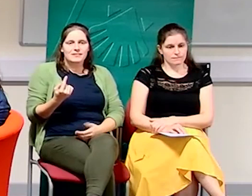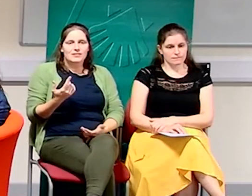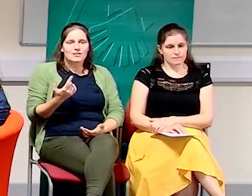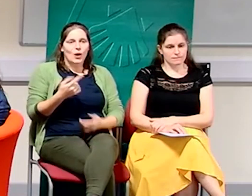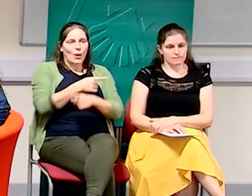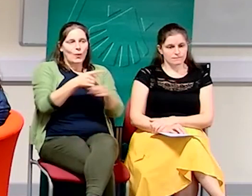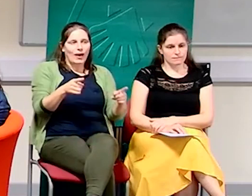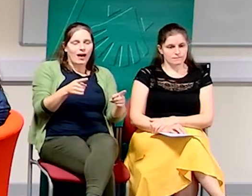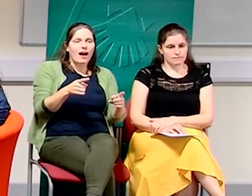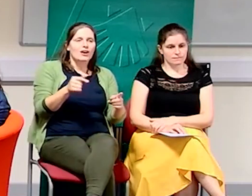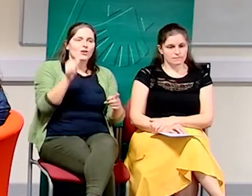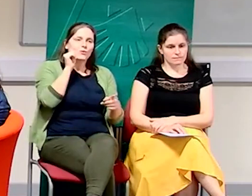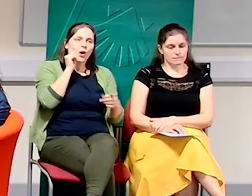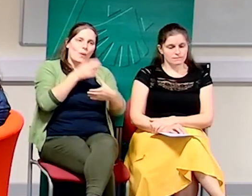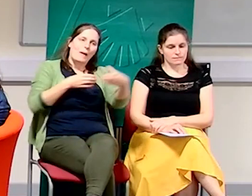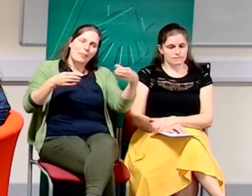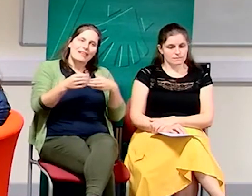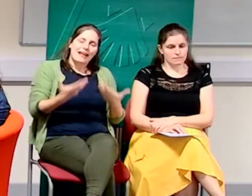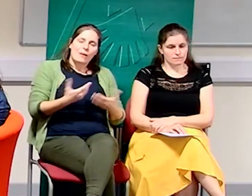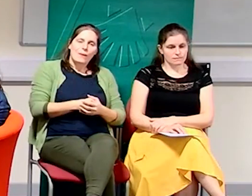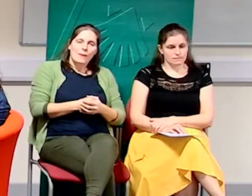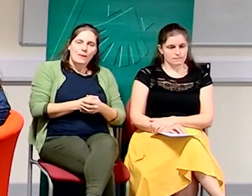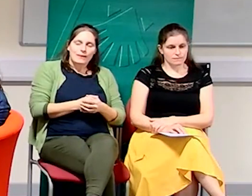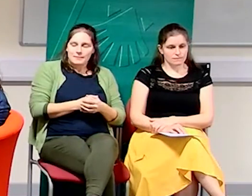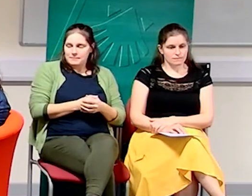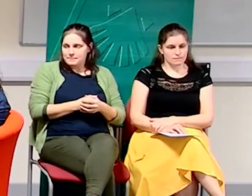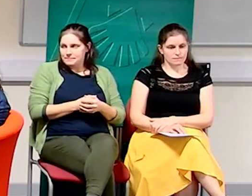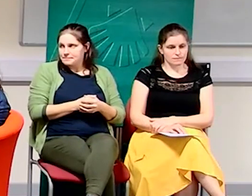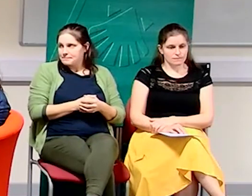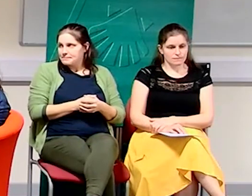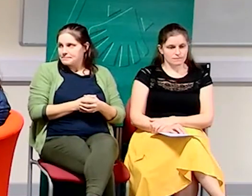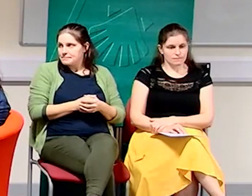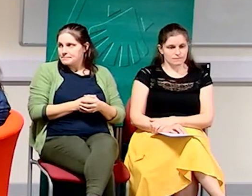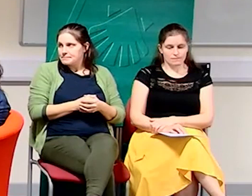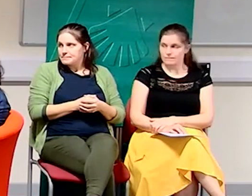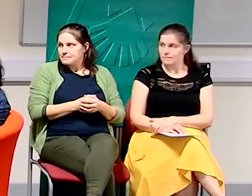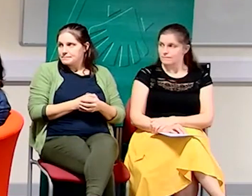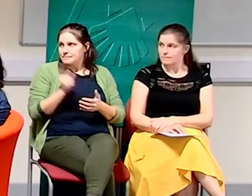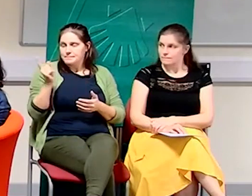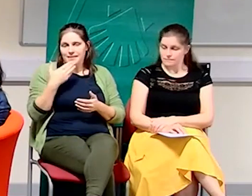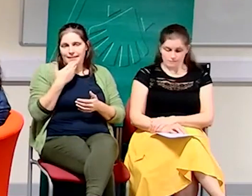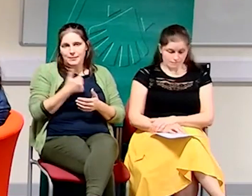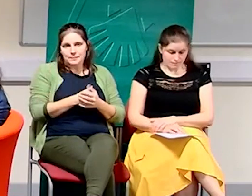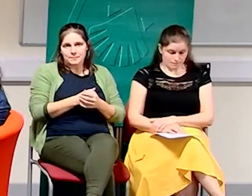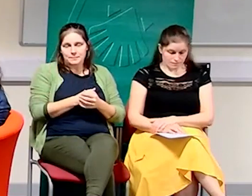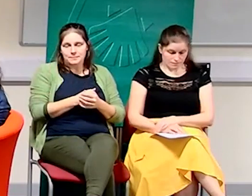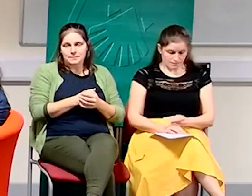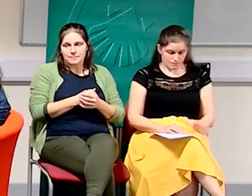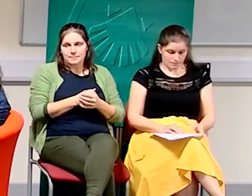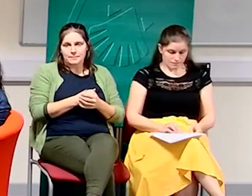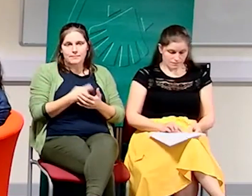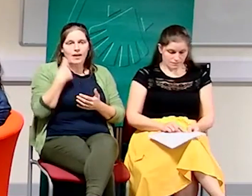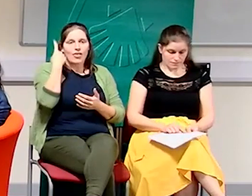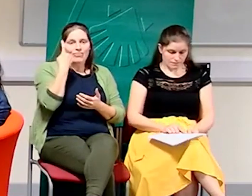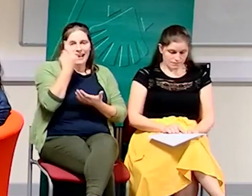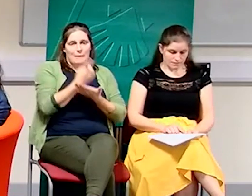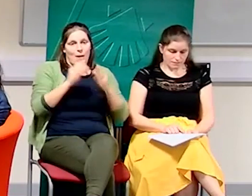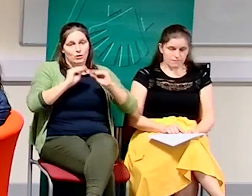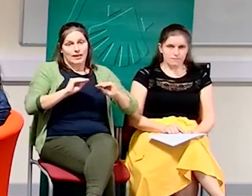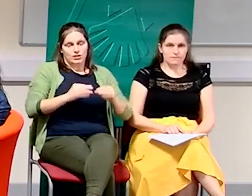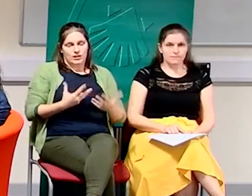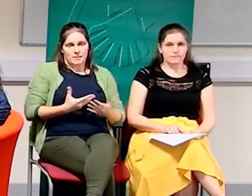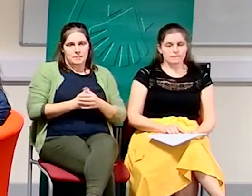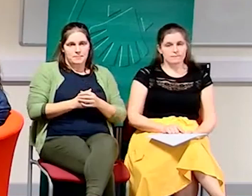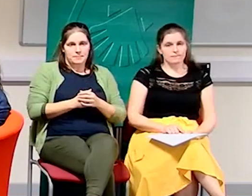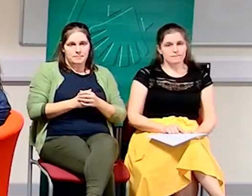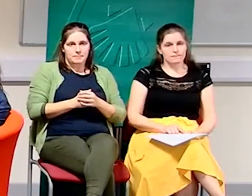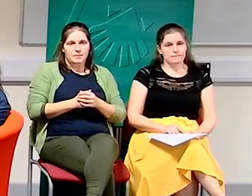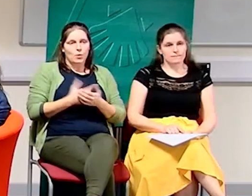eyes up to the Isolation part of it so thank you so thinking about education and thinking forward